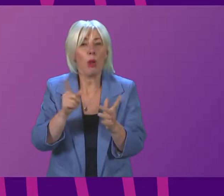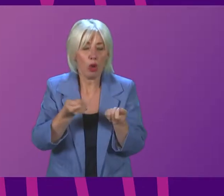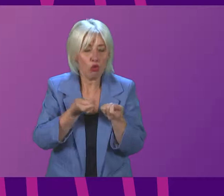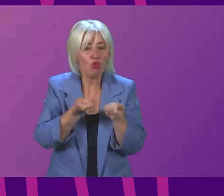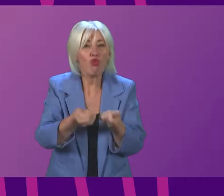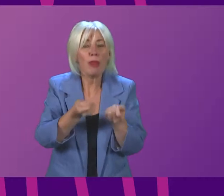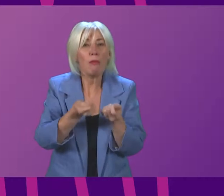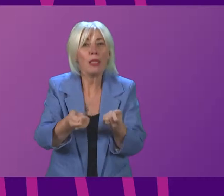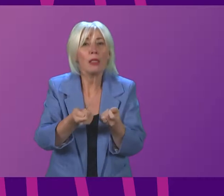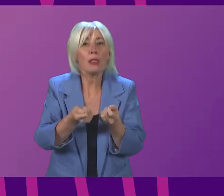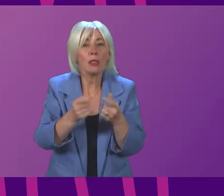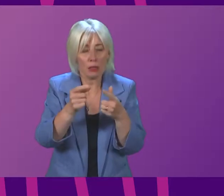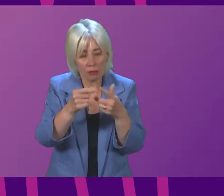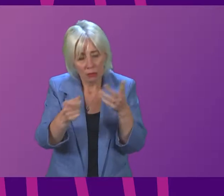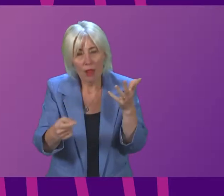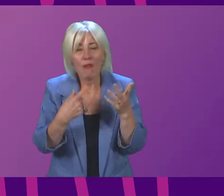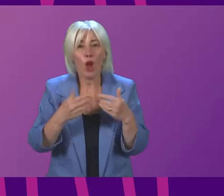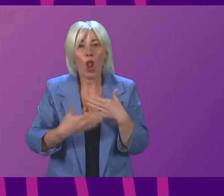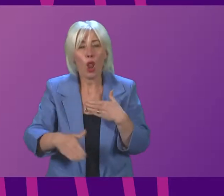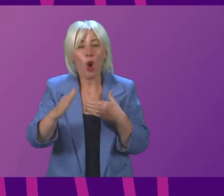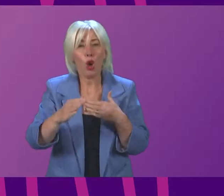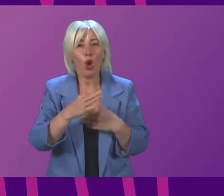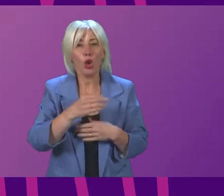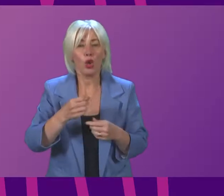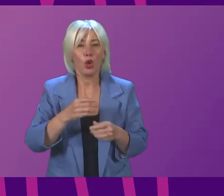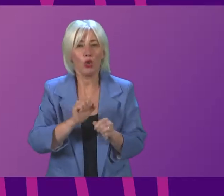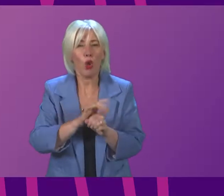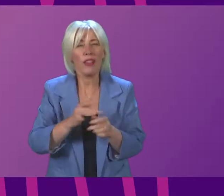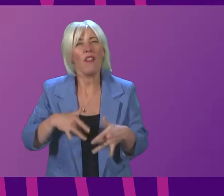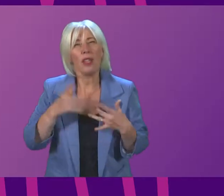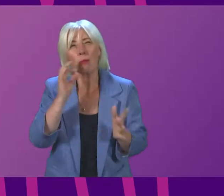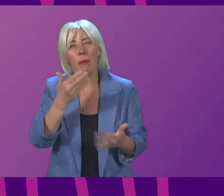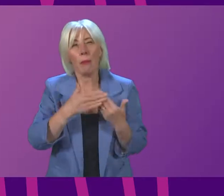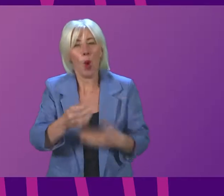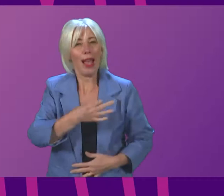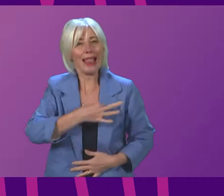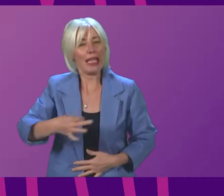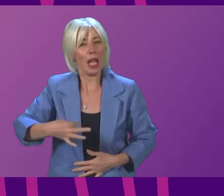long Covid feels to me like a clinical matter that is perhaps beyond the scope of Lady Poole’s